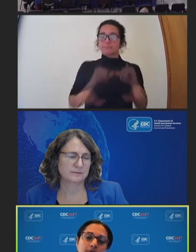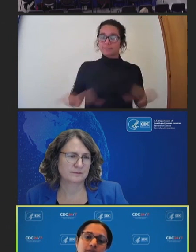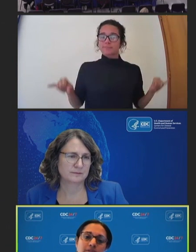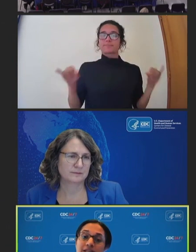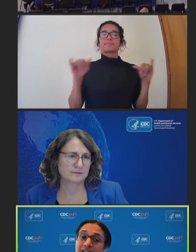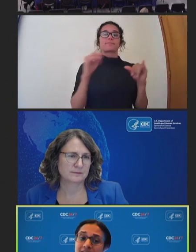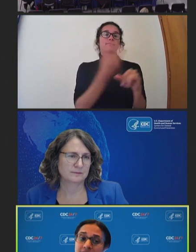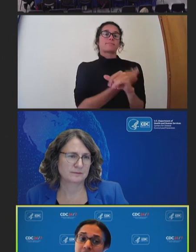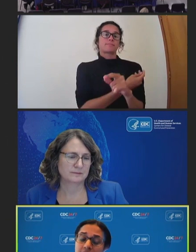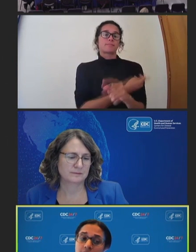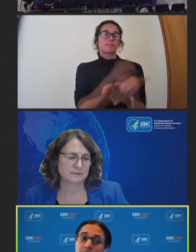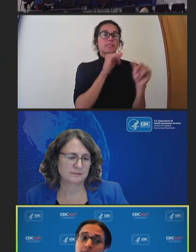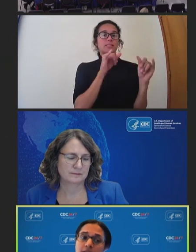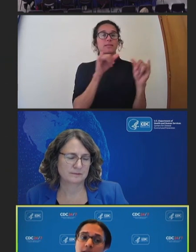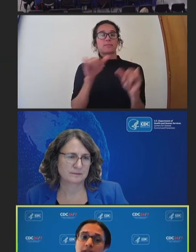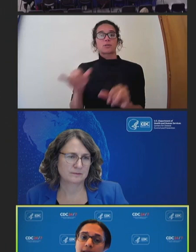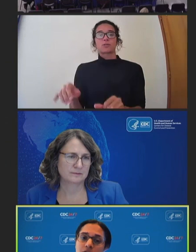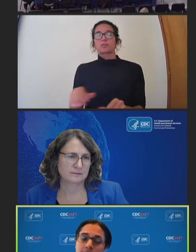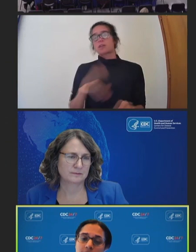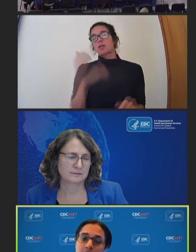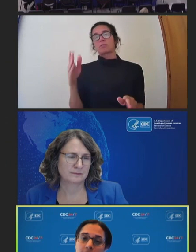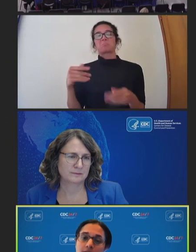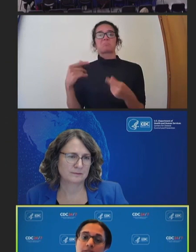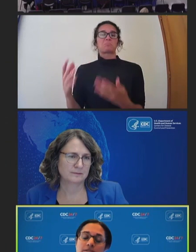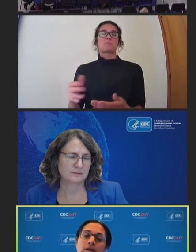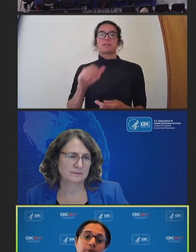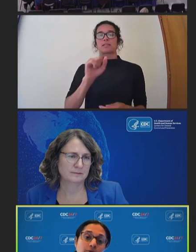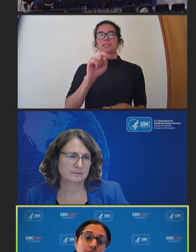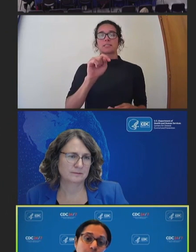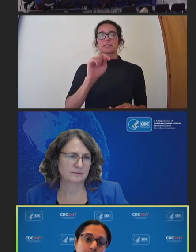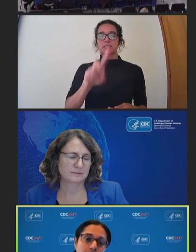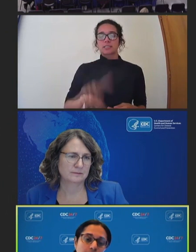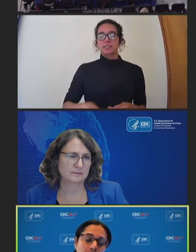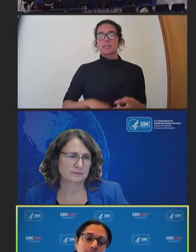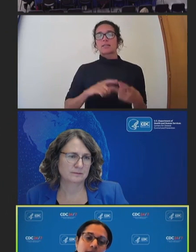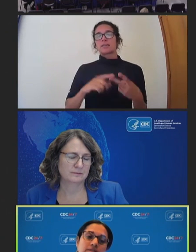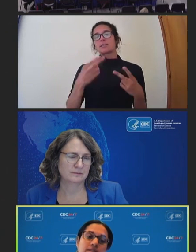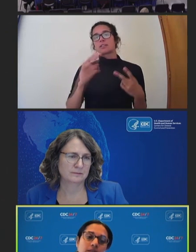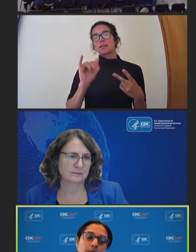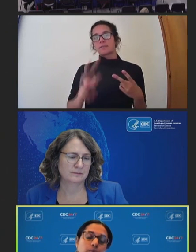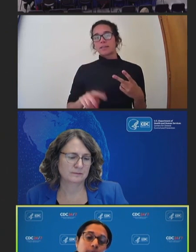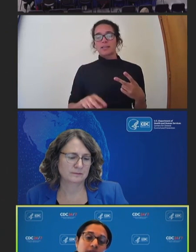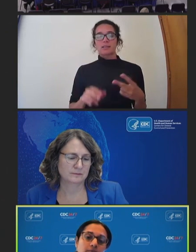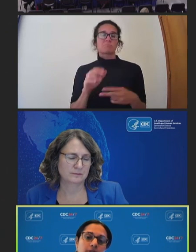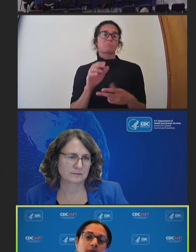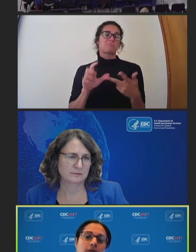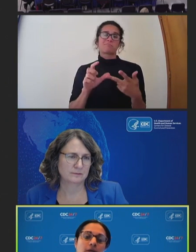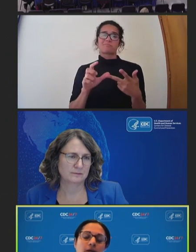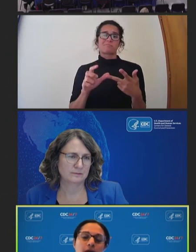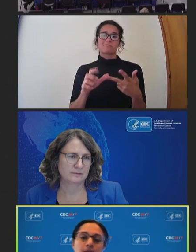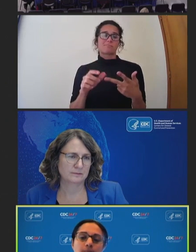are given in STD clinics and at HIV clinics, but also primary care clinics that it will be given.